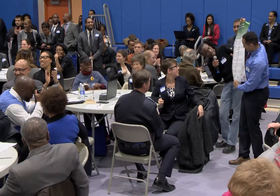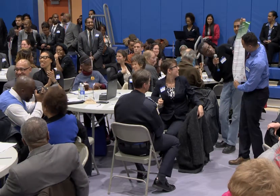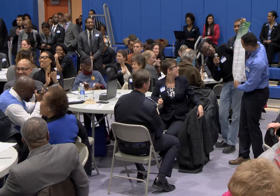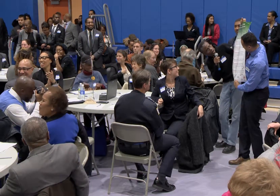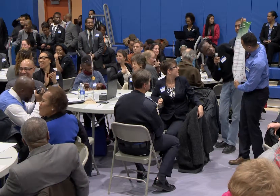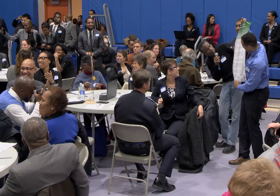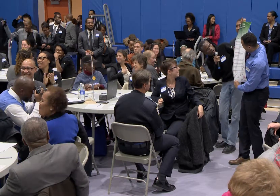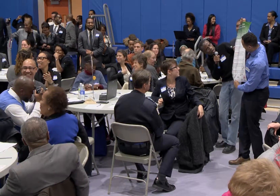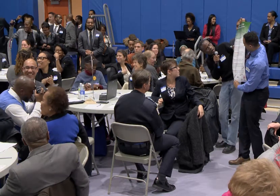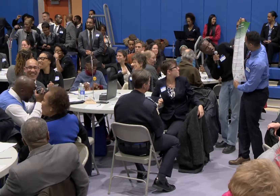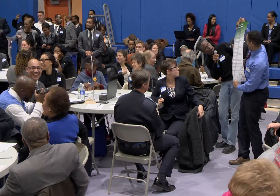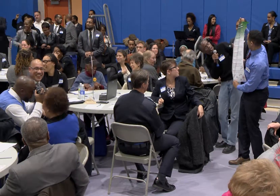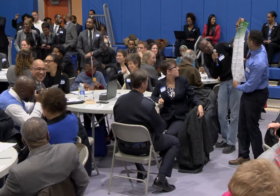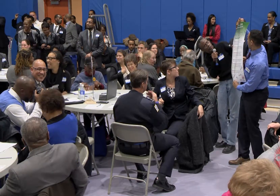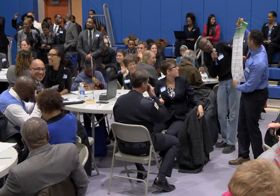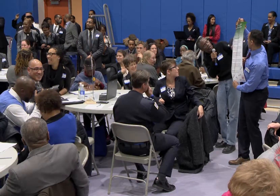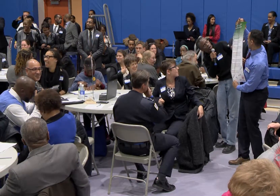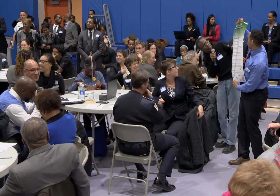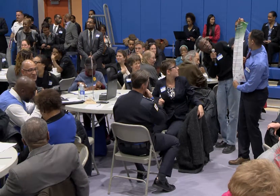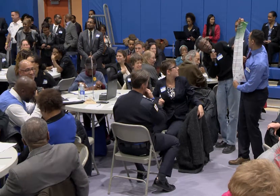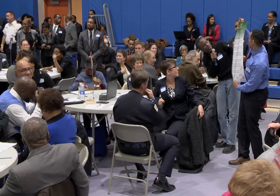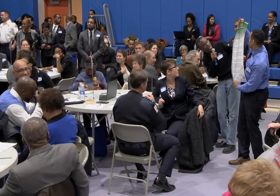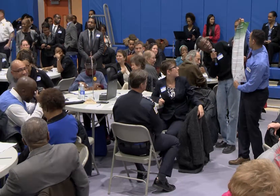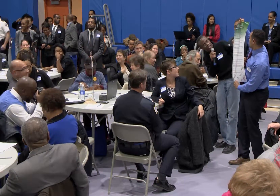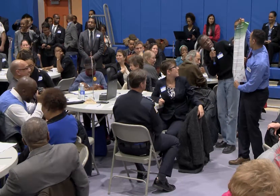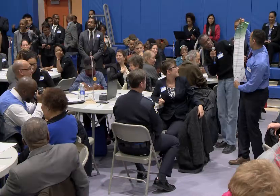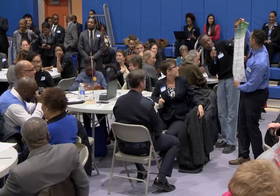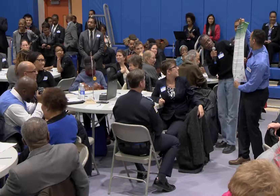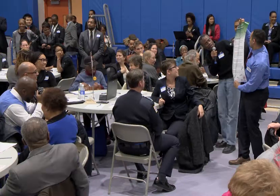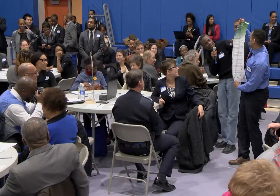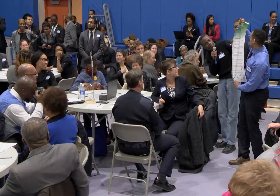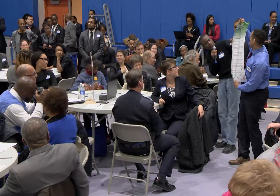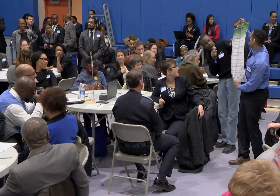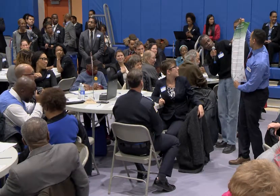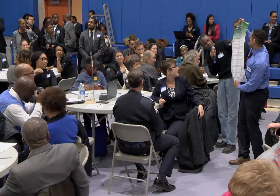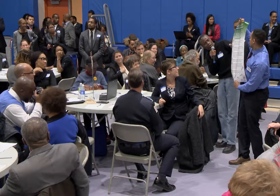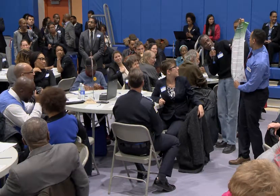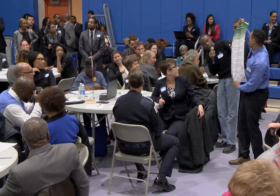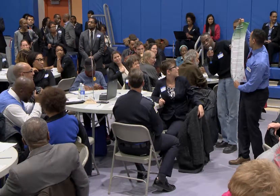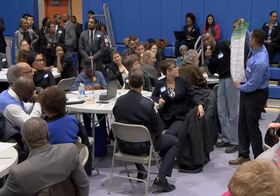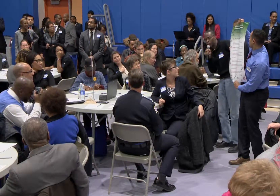RIGHT ALONG, ALSO EDUCATION AND I WANT TO SPEAK ALSO WE HAD A